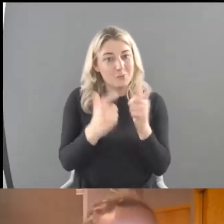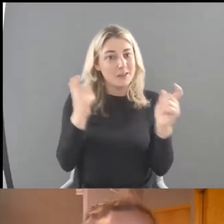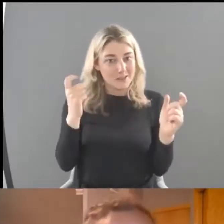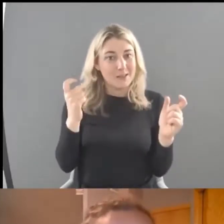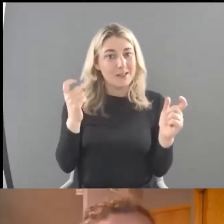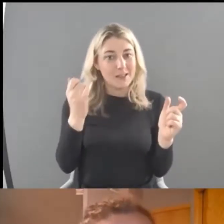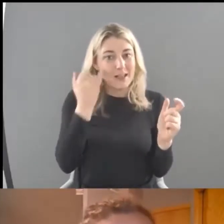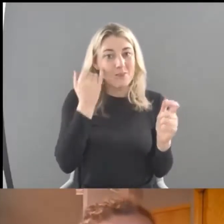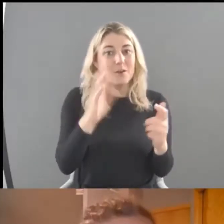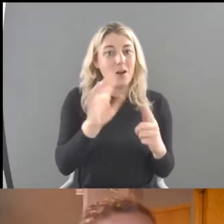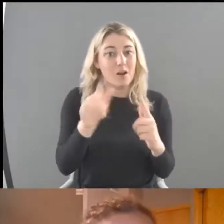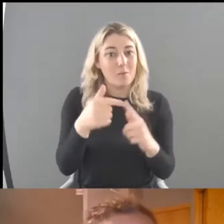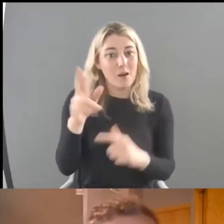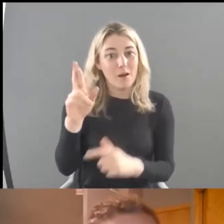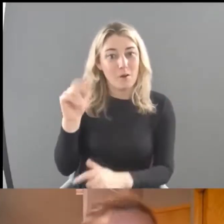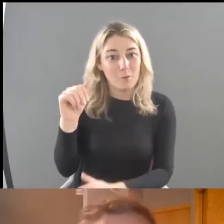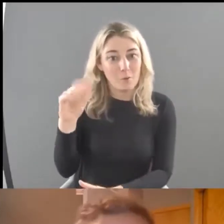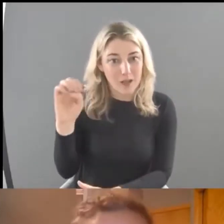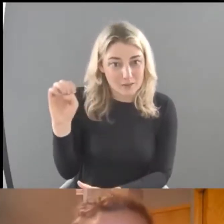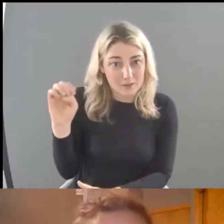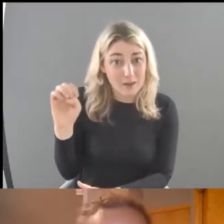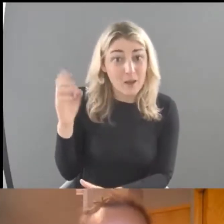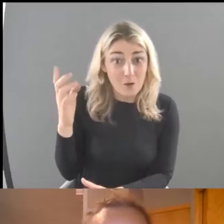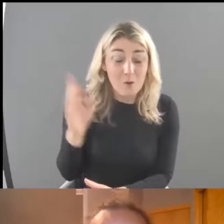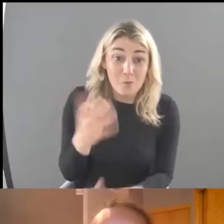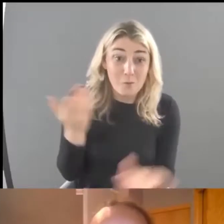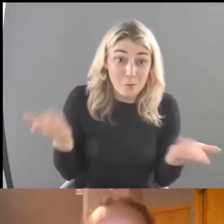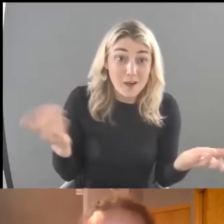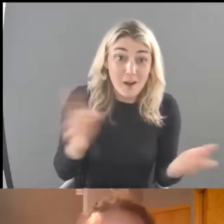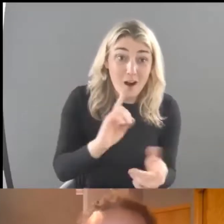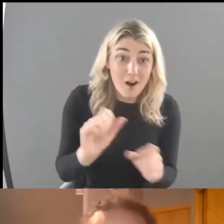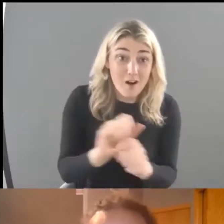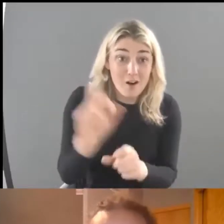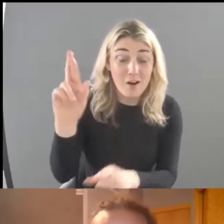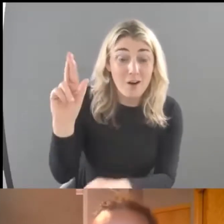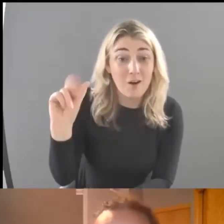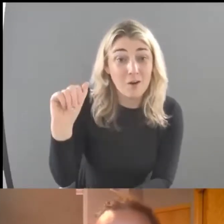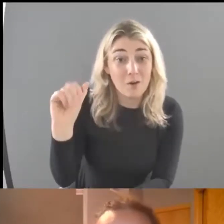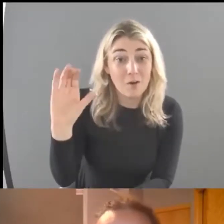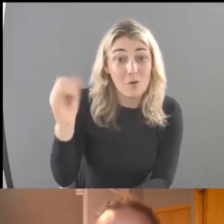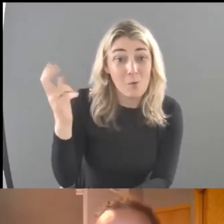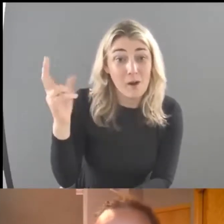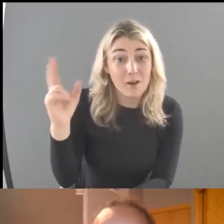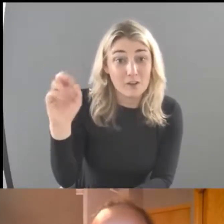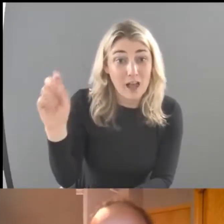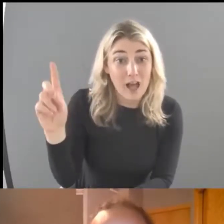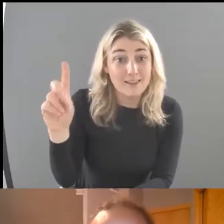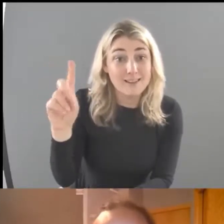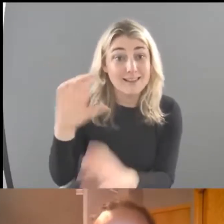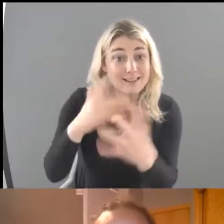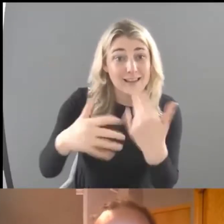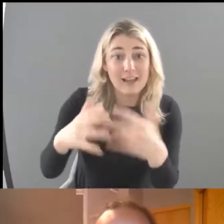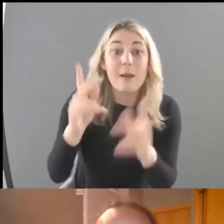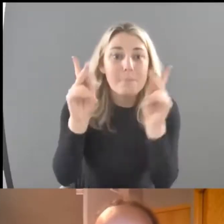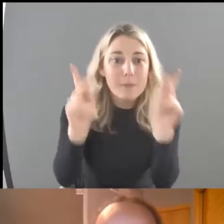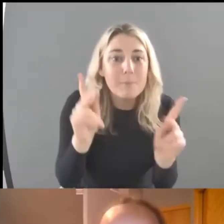a racialized society where people see race. People see race. And these issues that